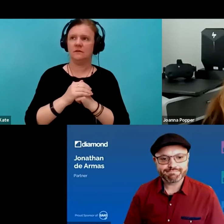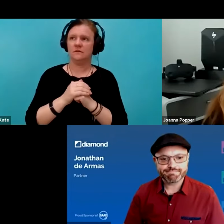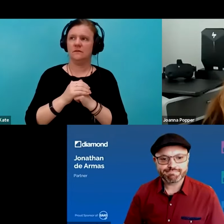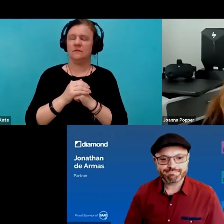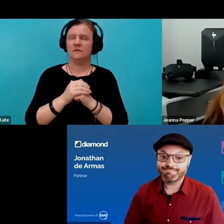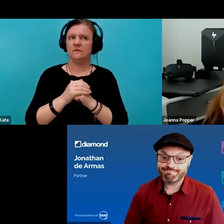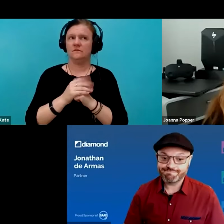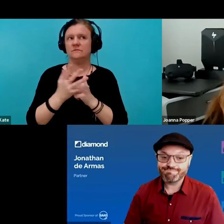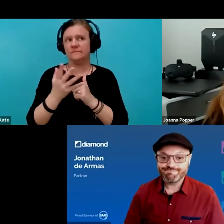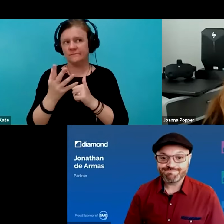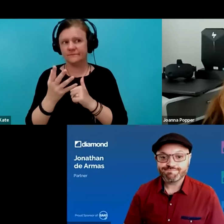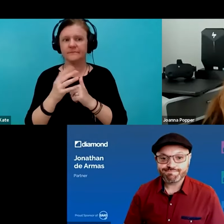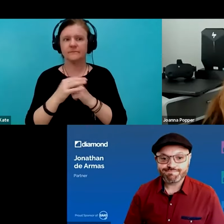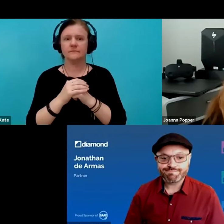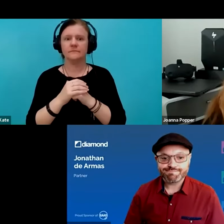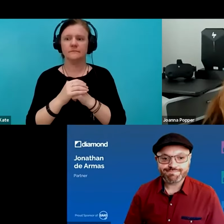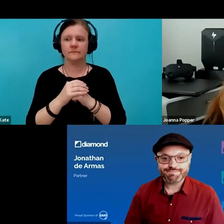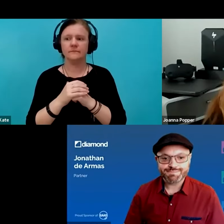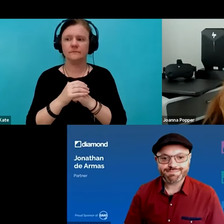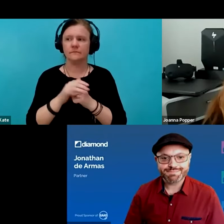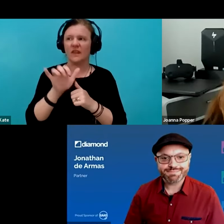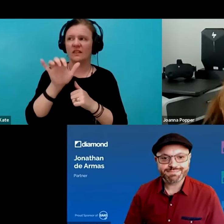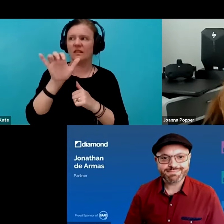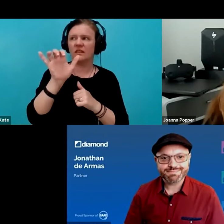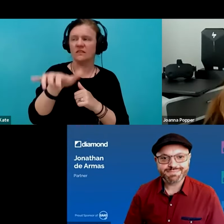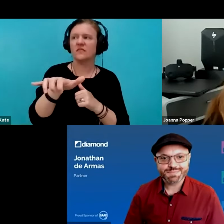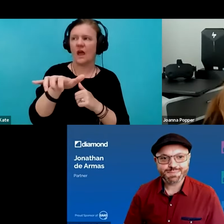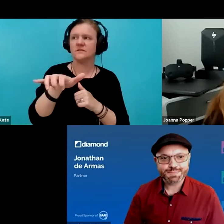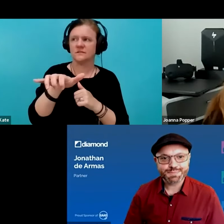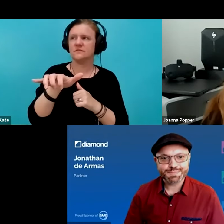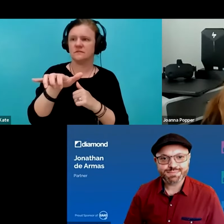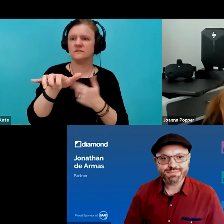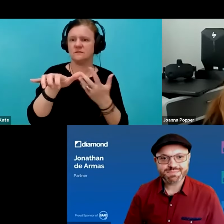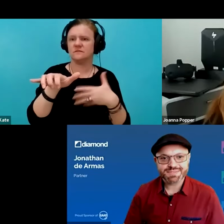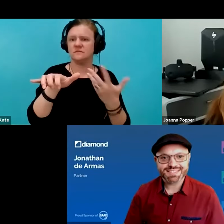Joanna Popper: And so that that's you know that that has that's been a quite